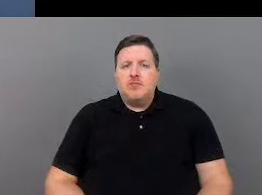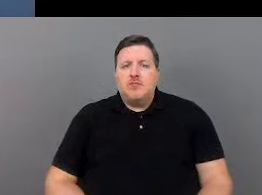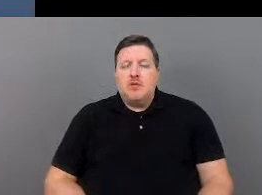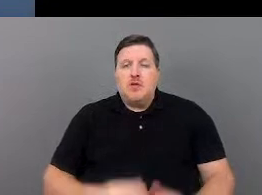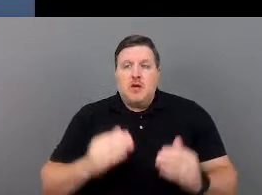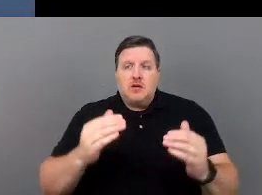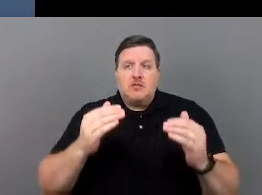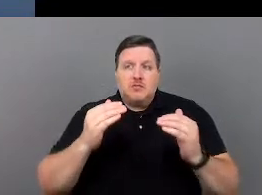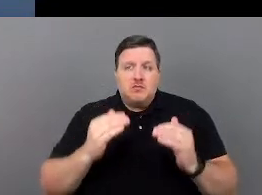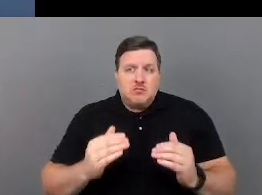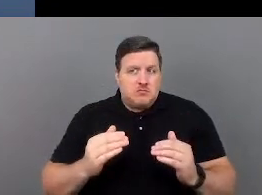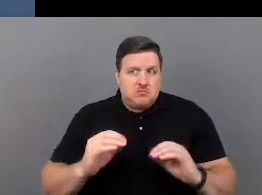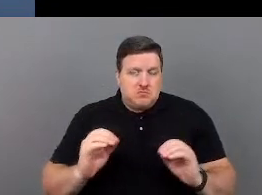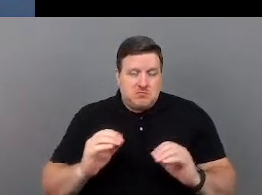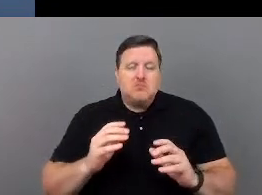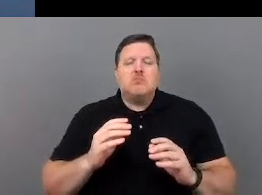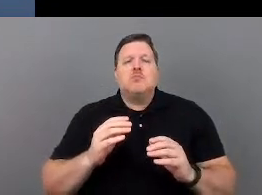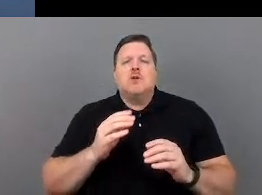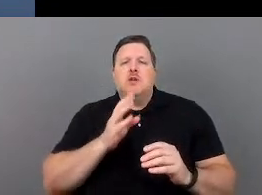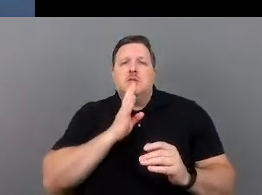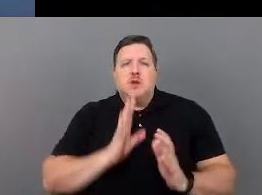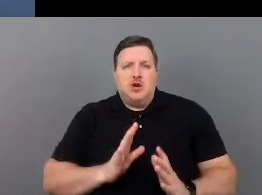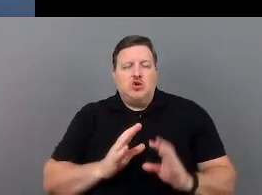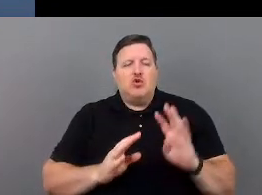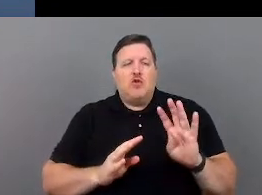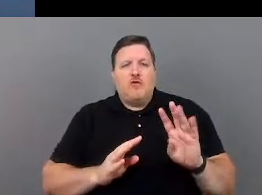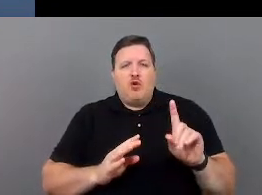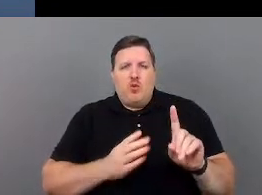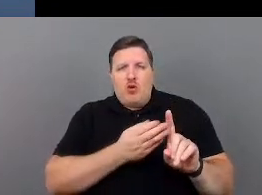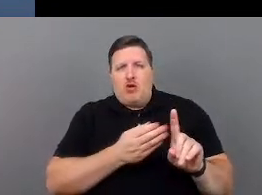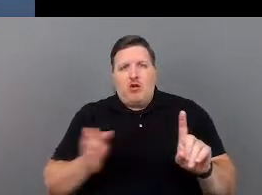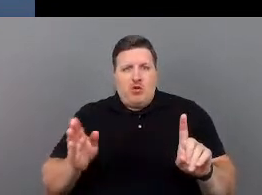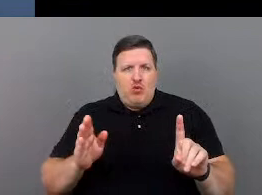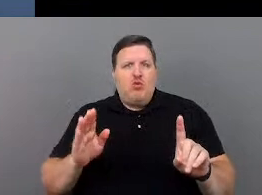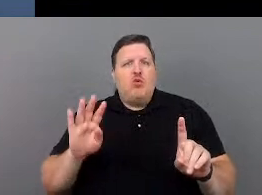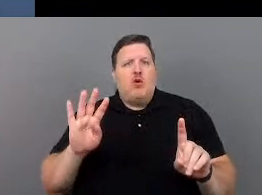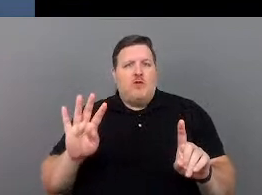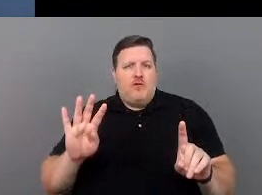THOSE WILL INCLUDE CHARLIE INHUT, ASHLEY